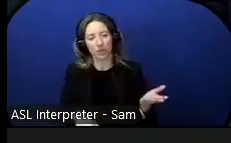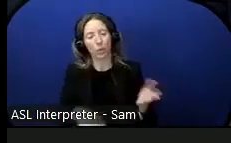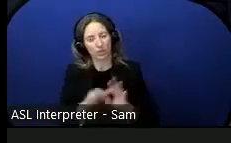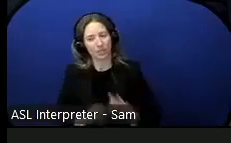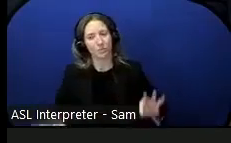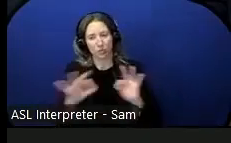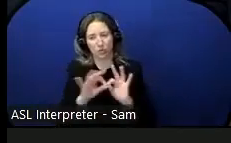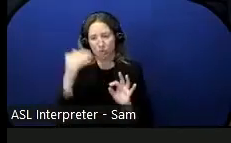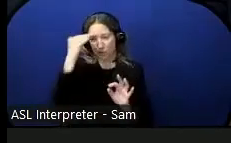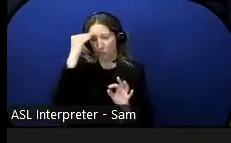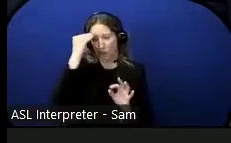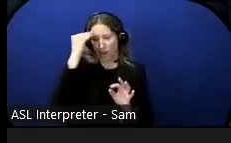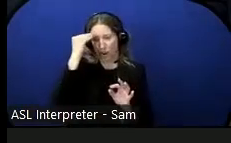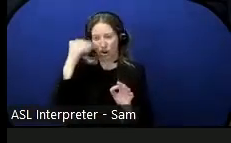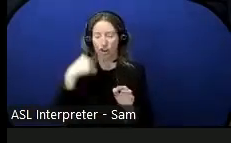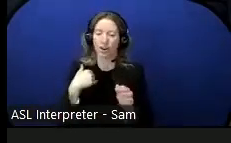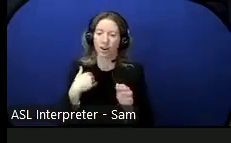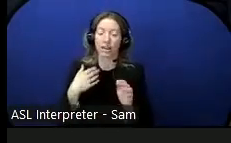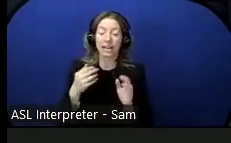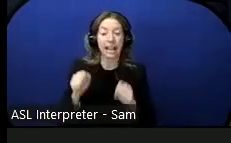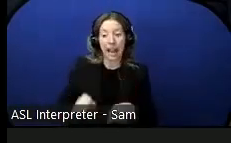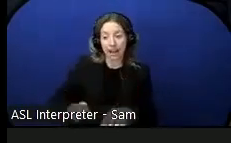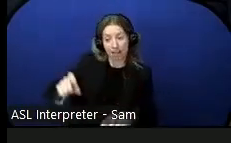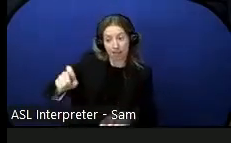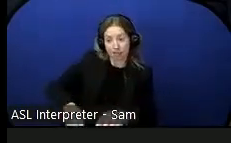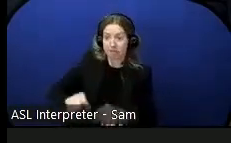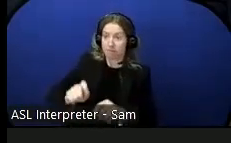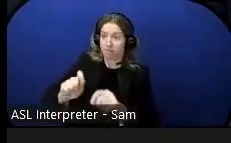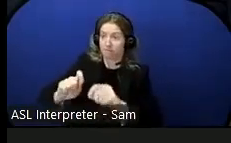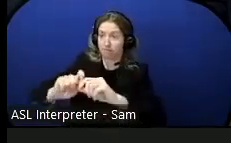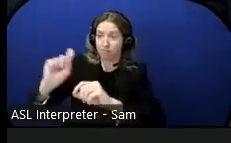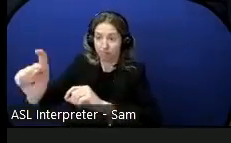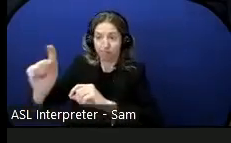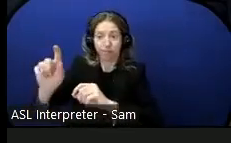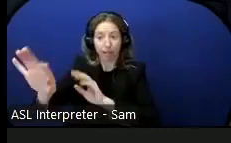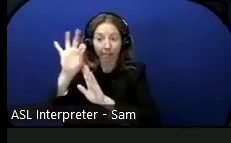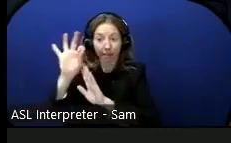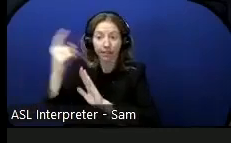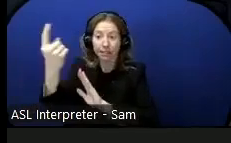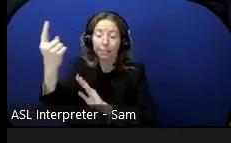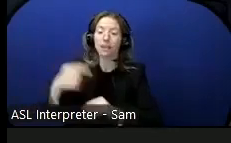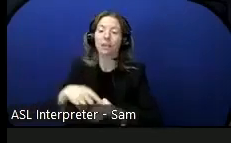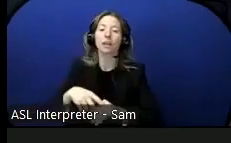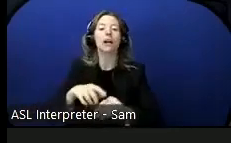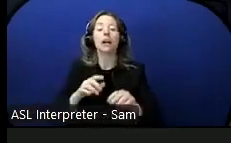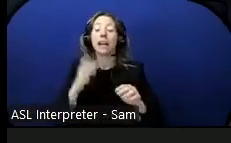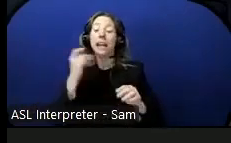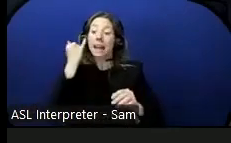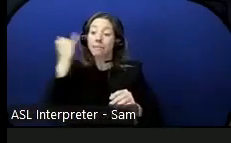to make sure that we can click on things, make sure those to... you know, touch target, click targets are large, make sure that things aren't moving around,